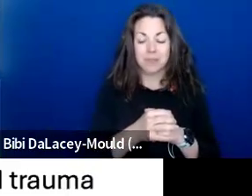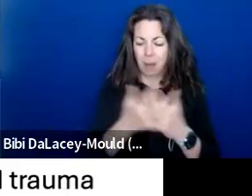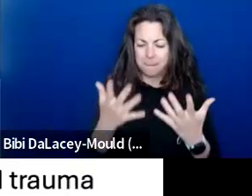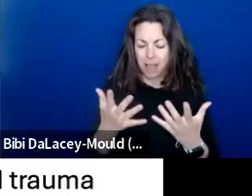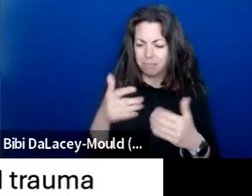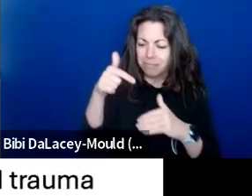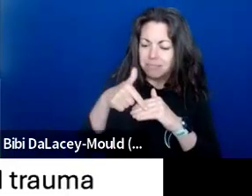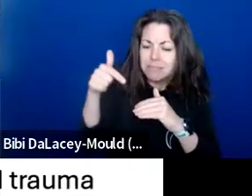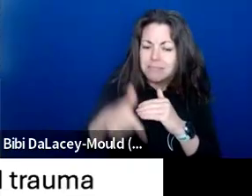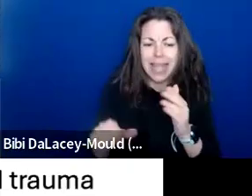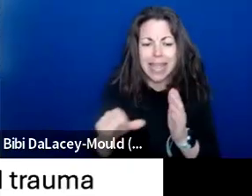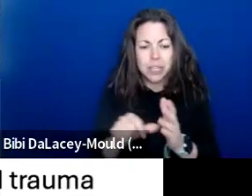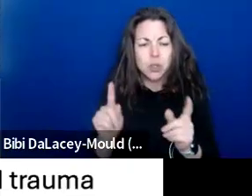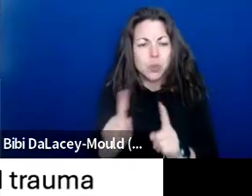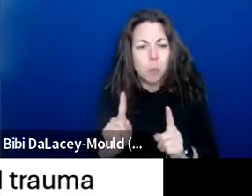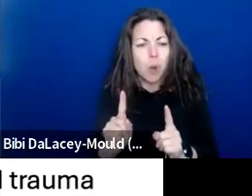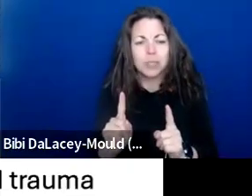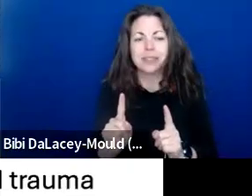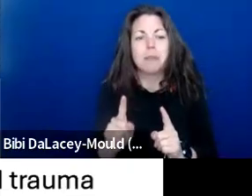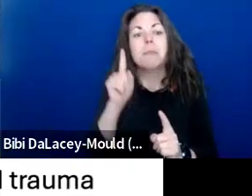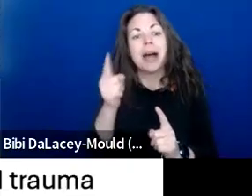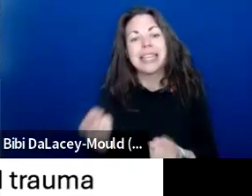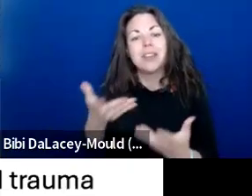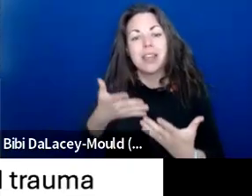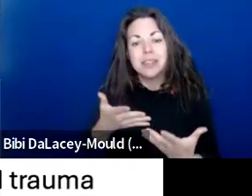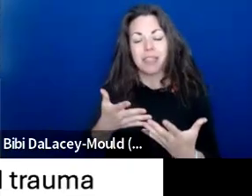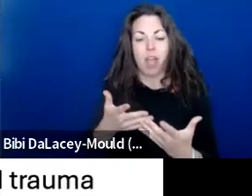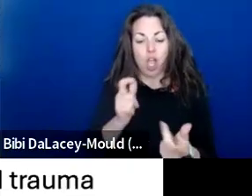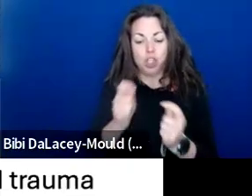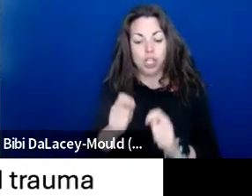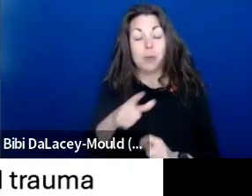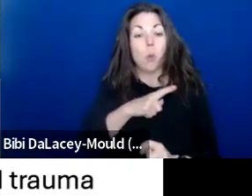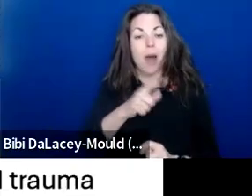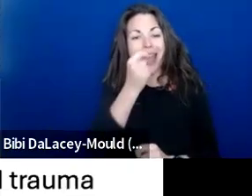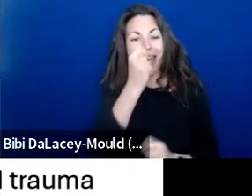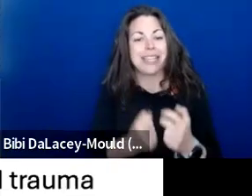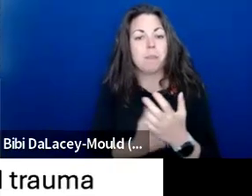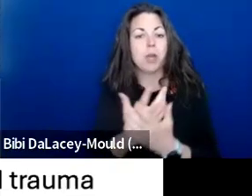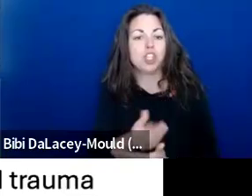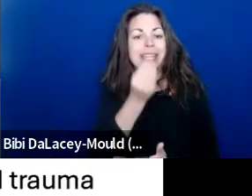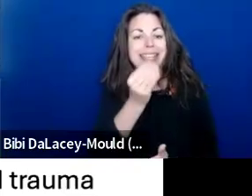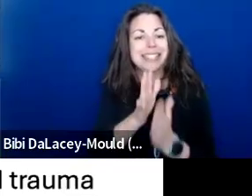I was given a another adjustment given an emerging eating disorder, for being able to take food and drink into exams.